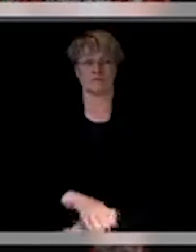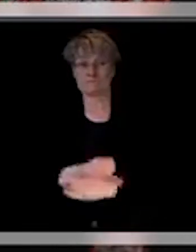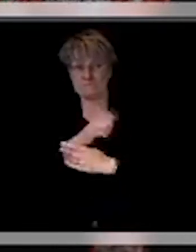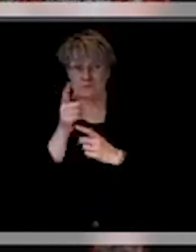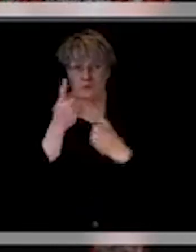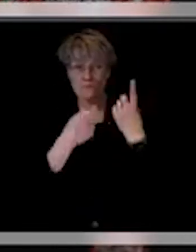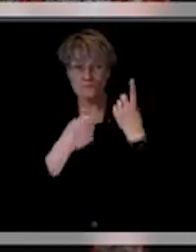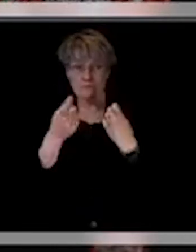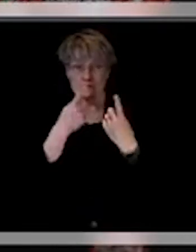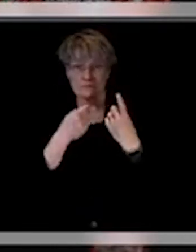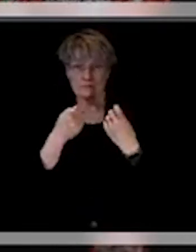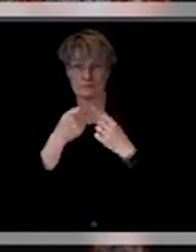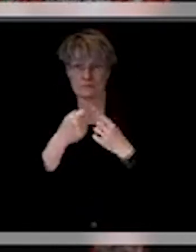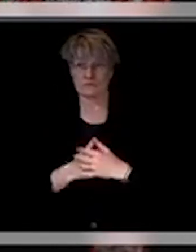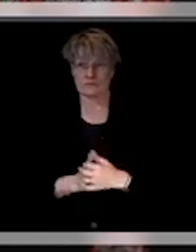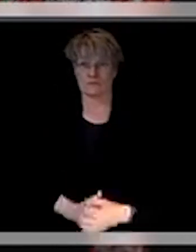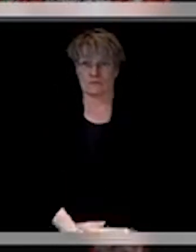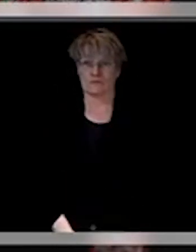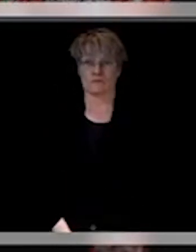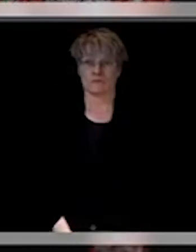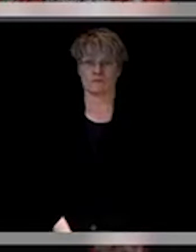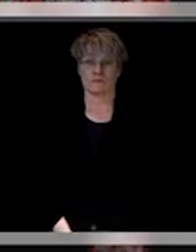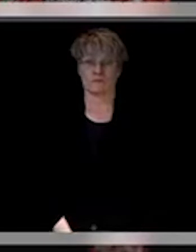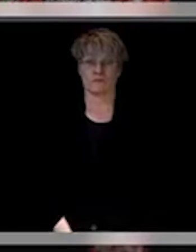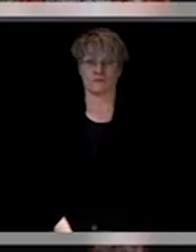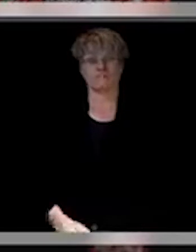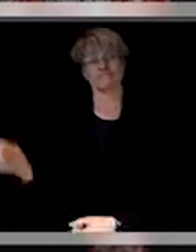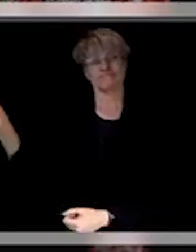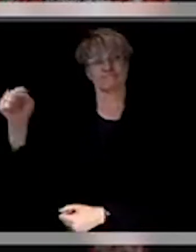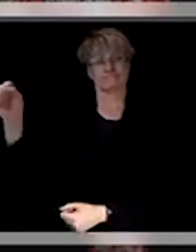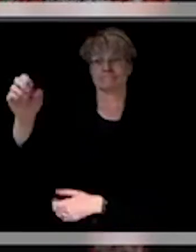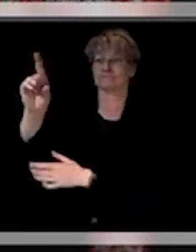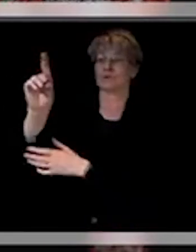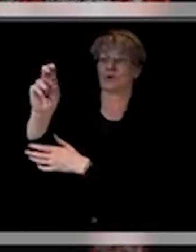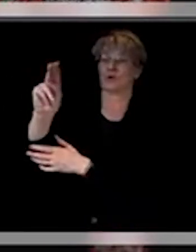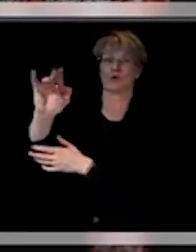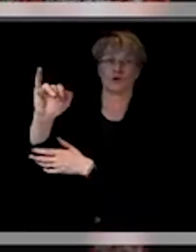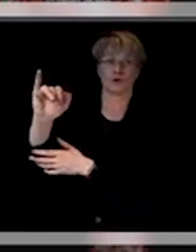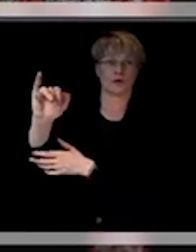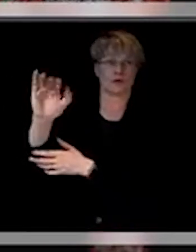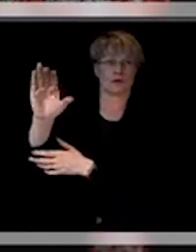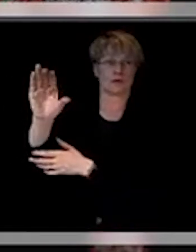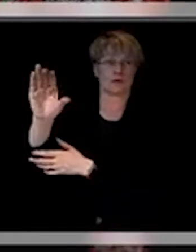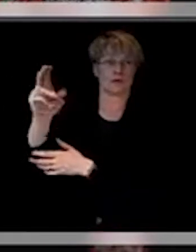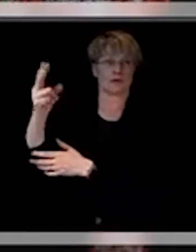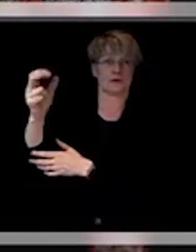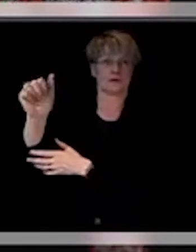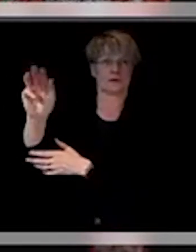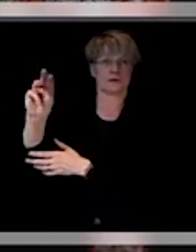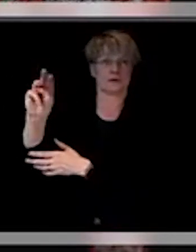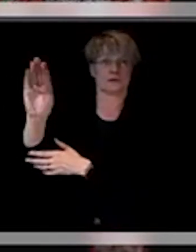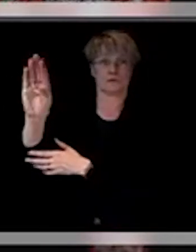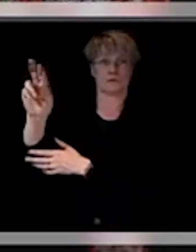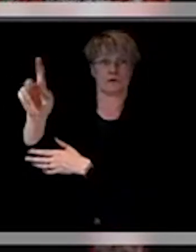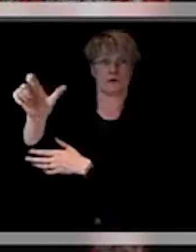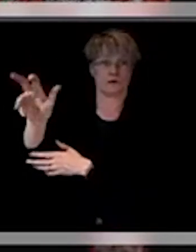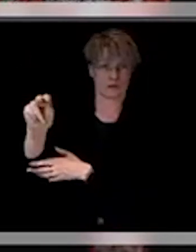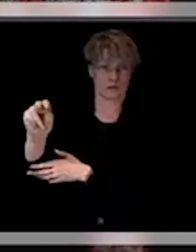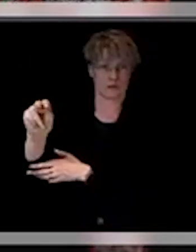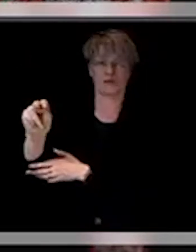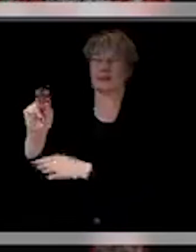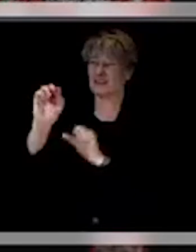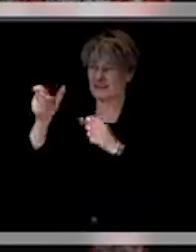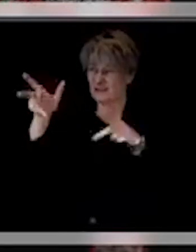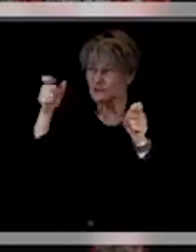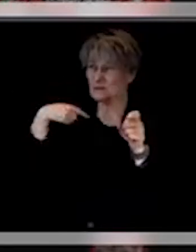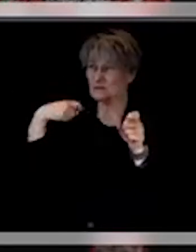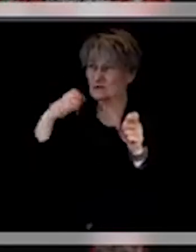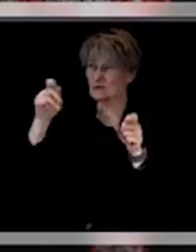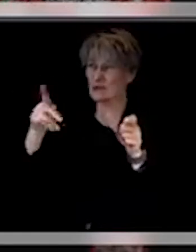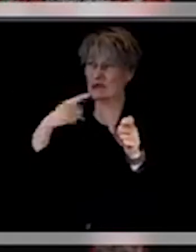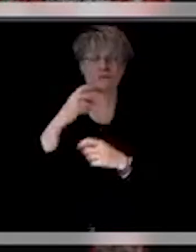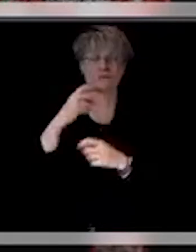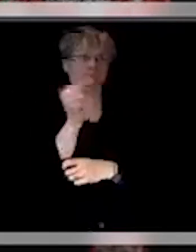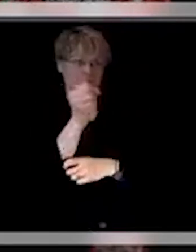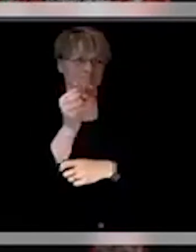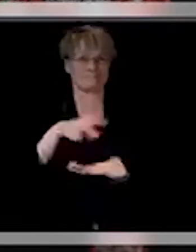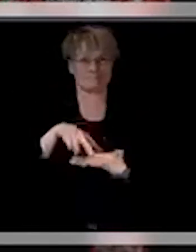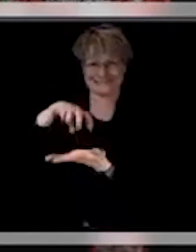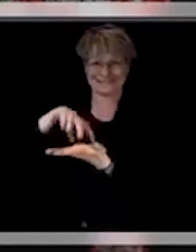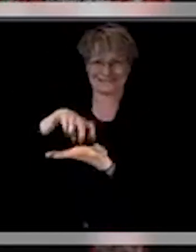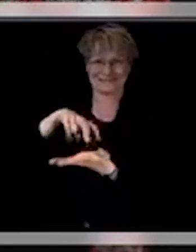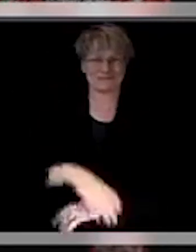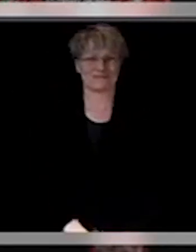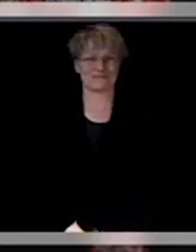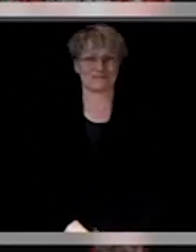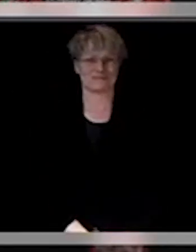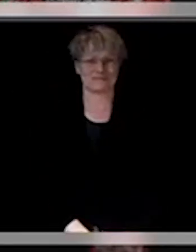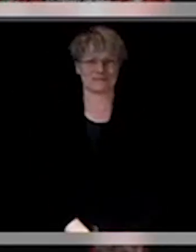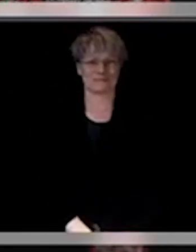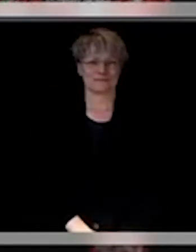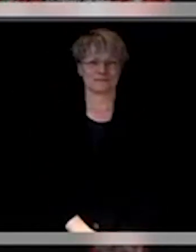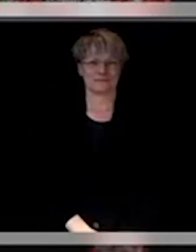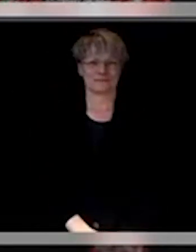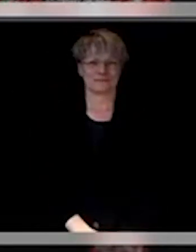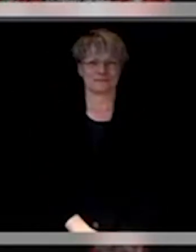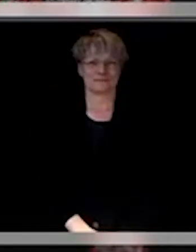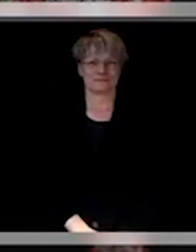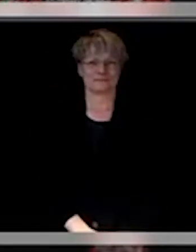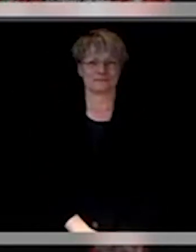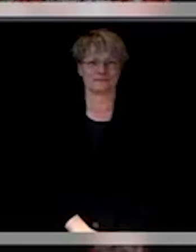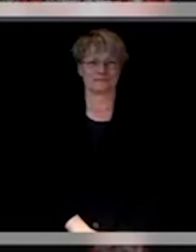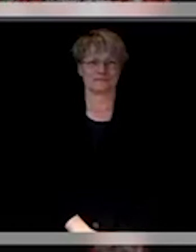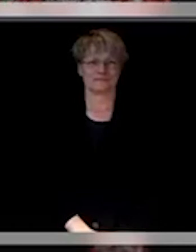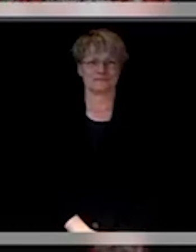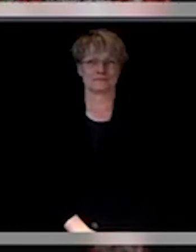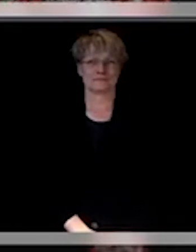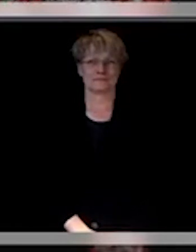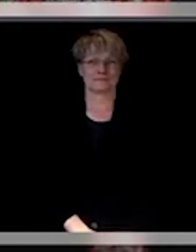I do. Can you hear me okay? We can. Yay! Thank you for answering all these questions so well.